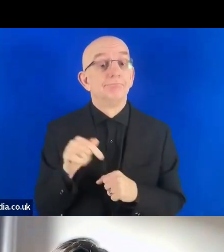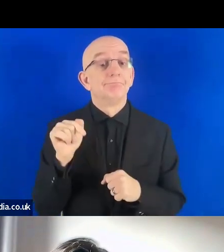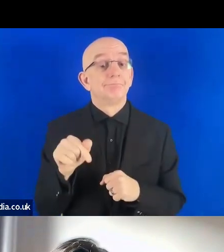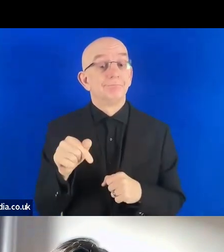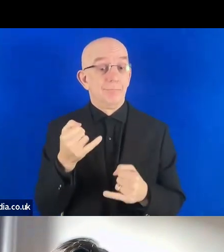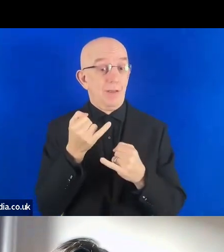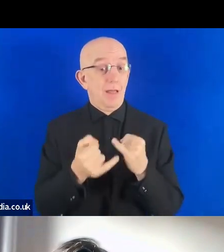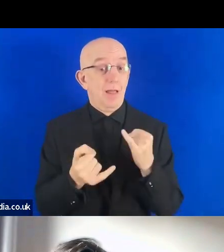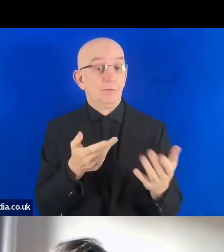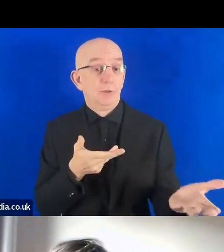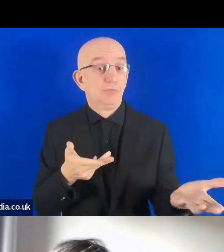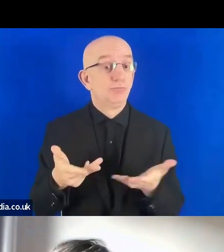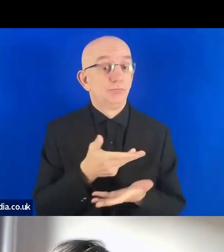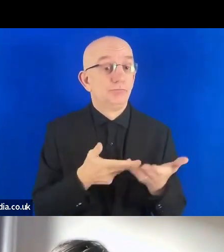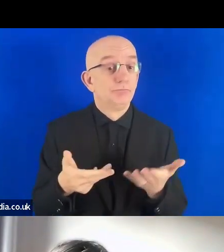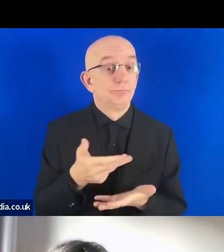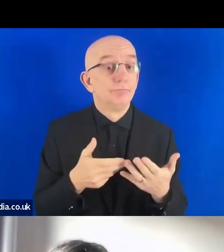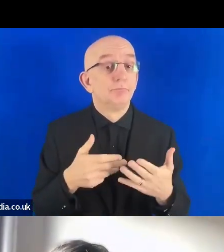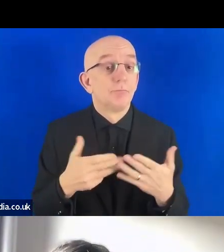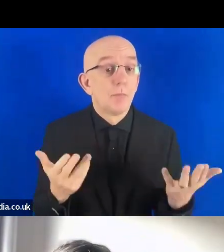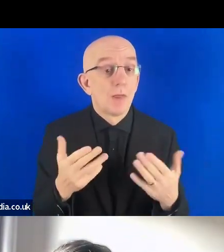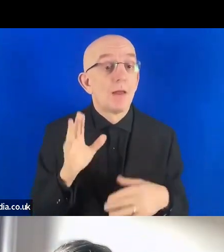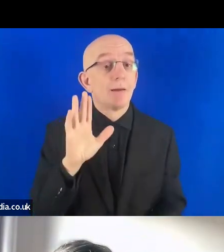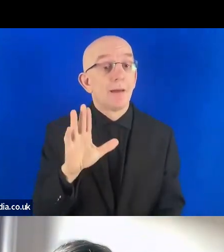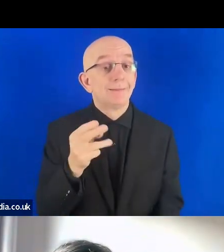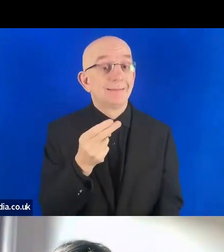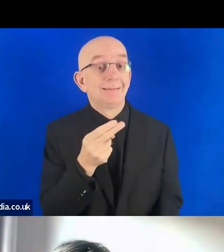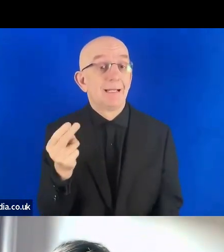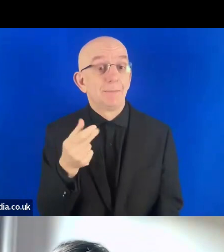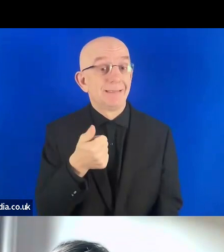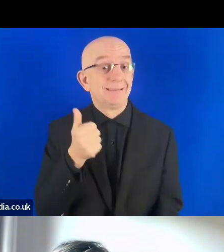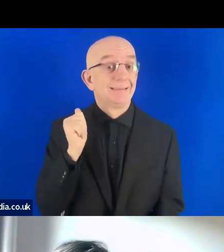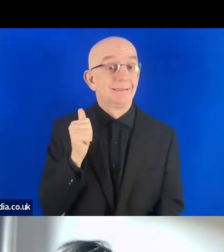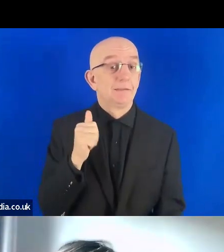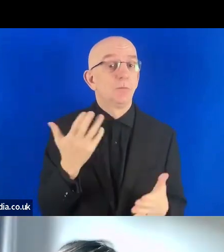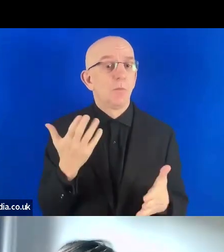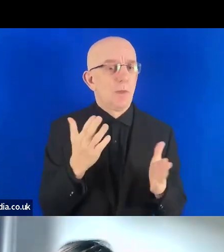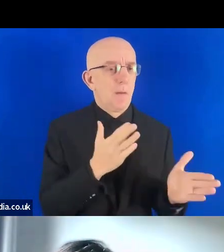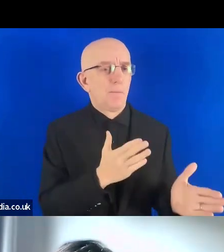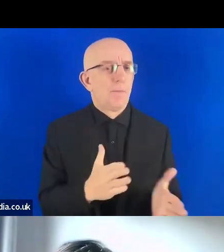planning for the forum and the forum app on Kanopy. Onboarding.